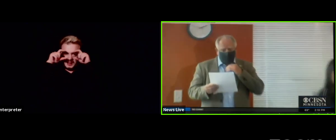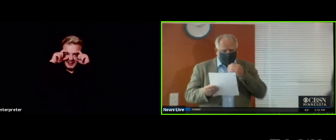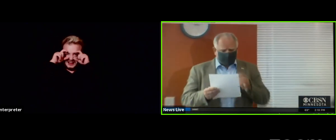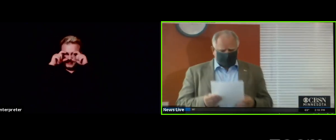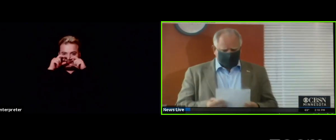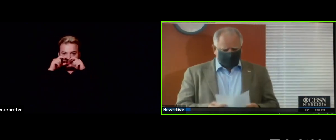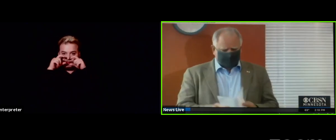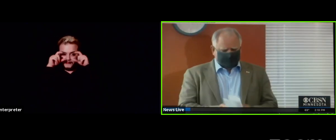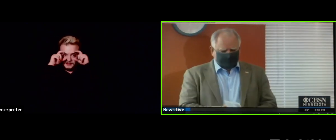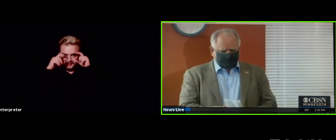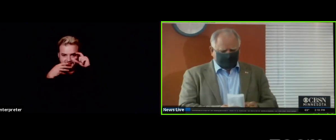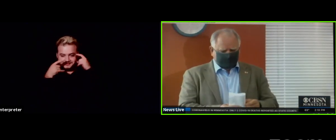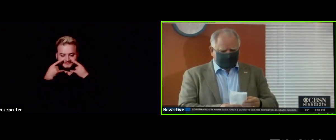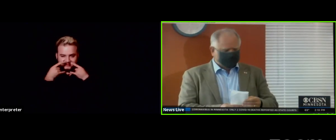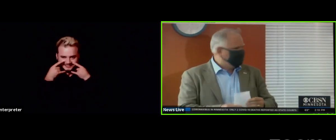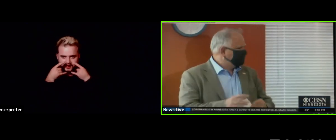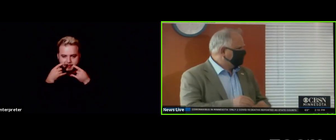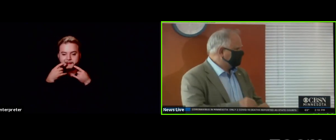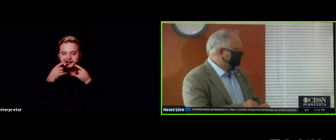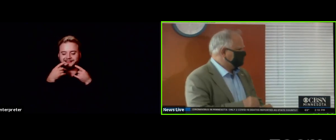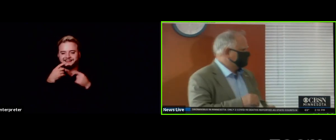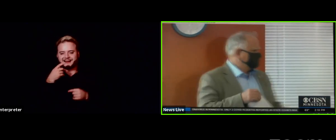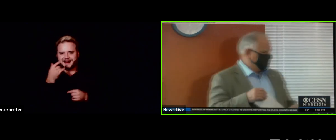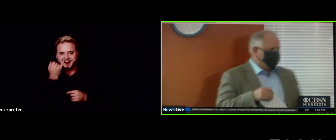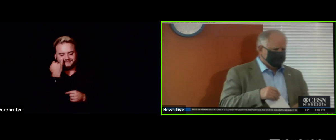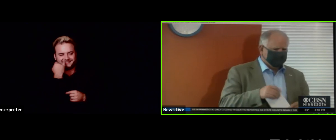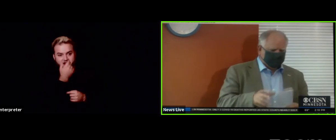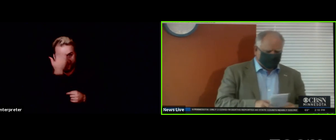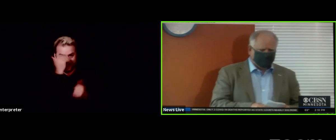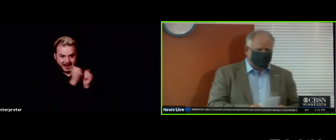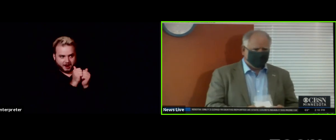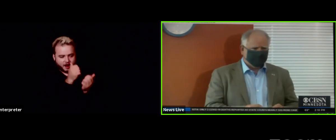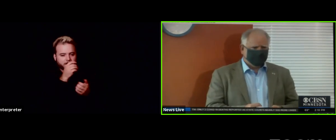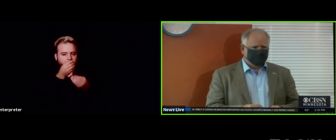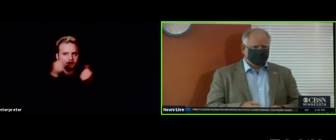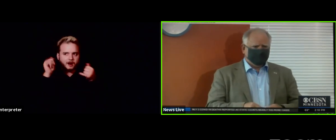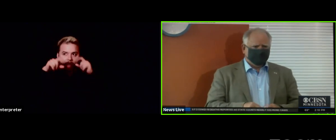Governor. Thank you so much for having us here today. It truly is a beautiful afternoon.